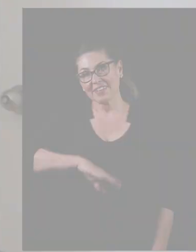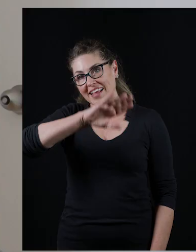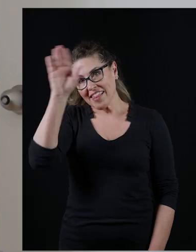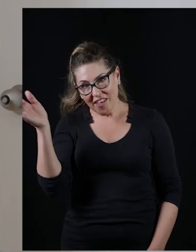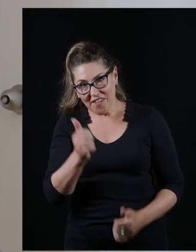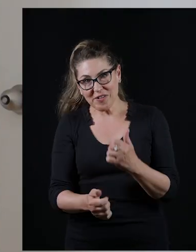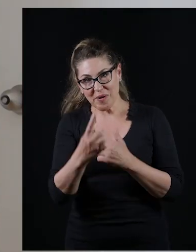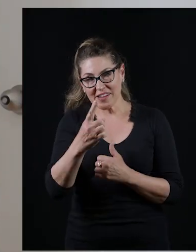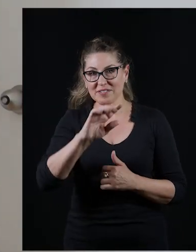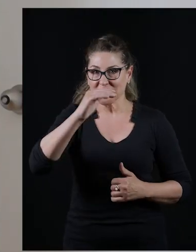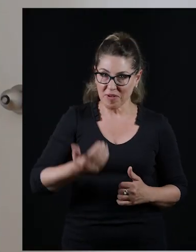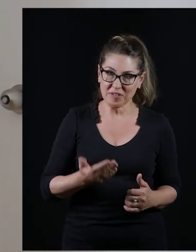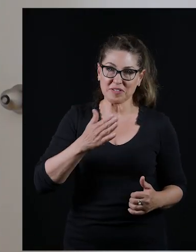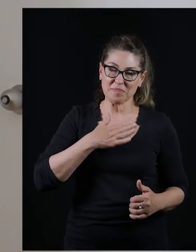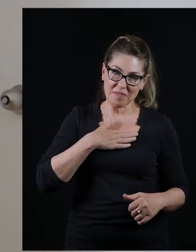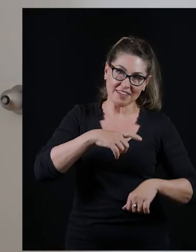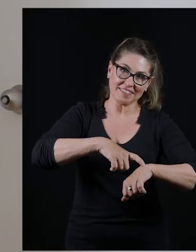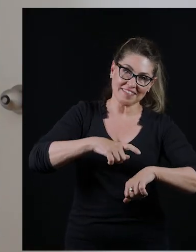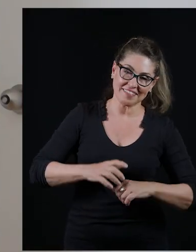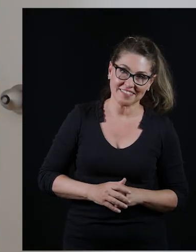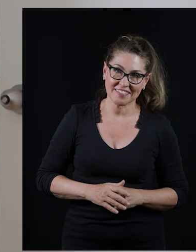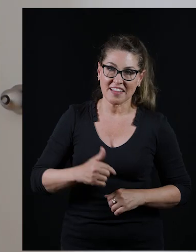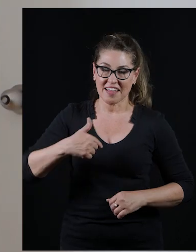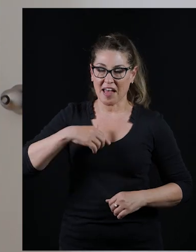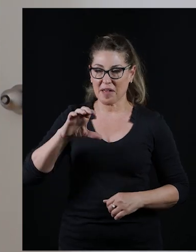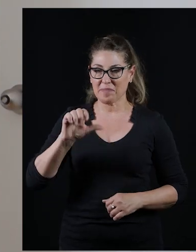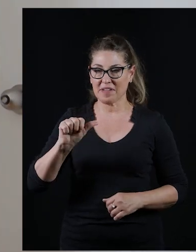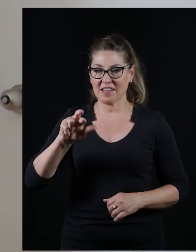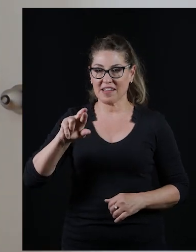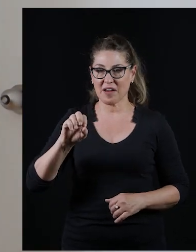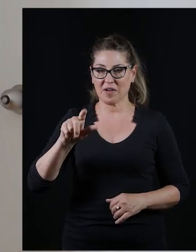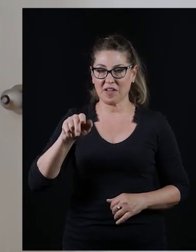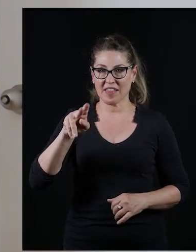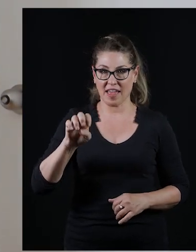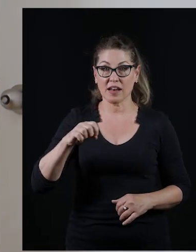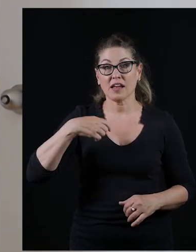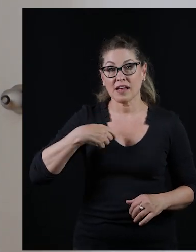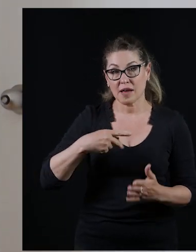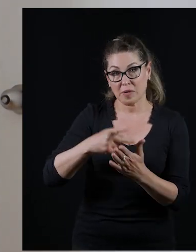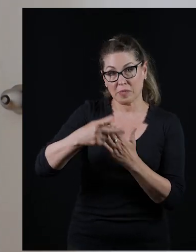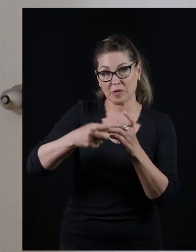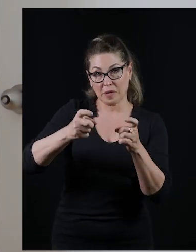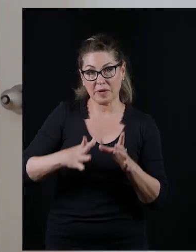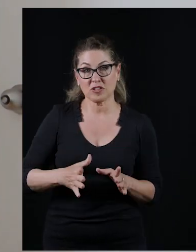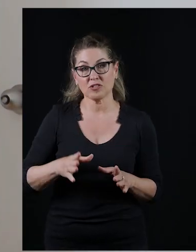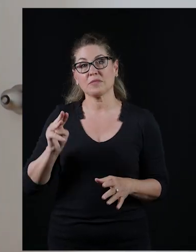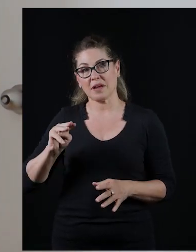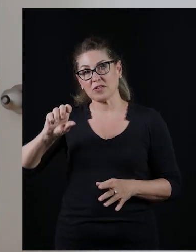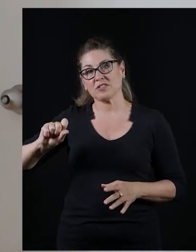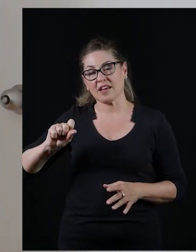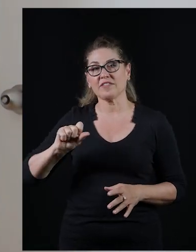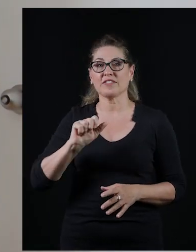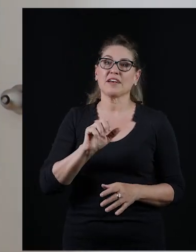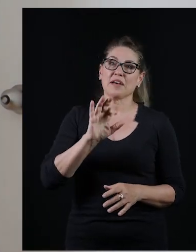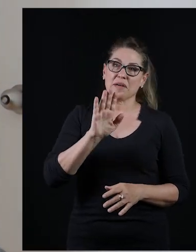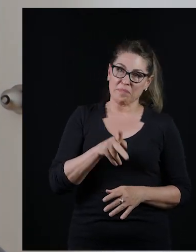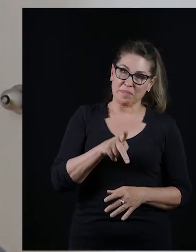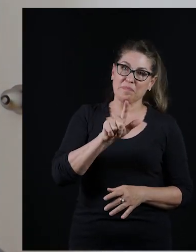Hello, everyone. Welcome to my session. I am Caroline, and I'm a program manager at Microsoft Azure PlayFab.